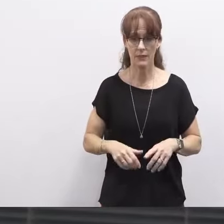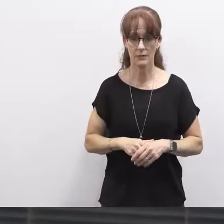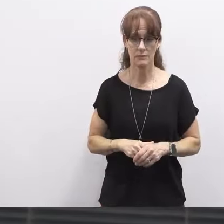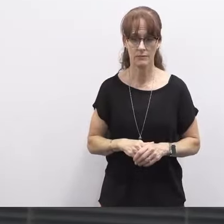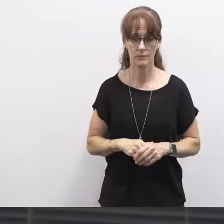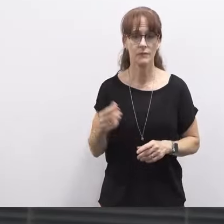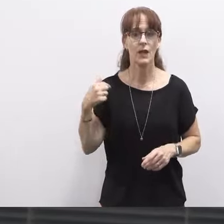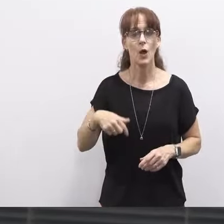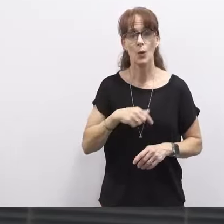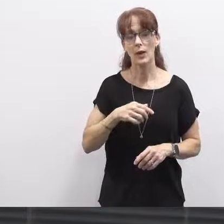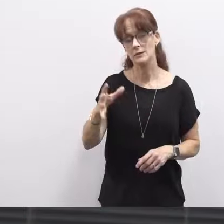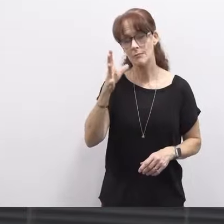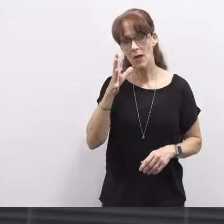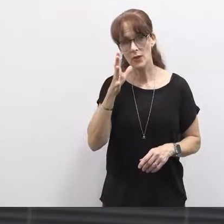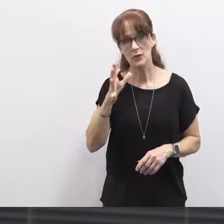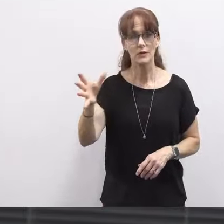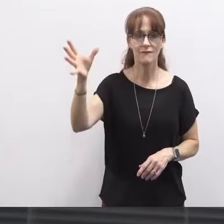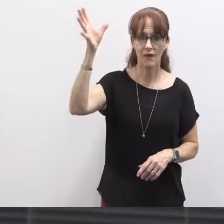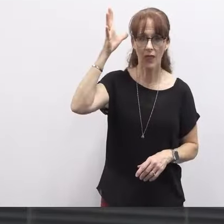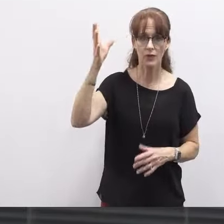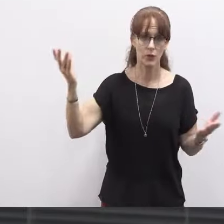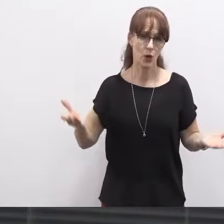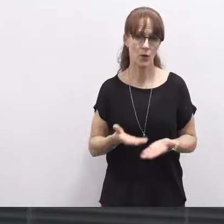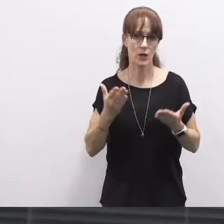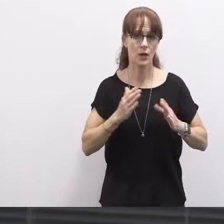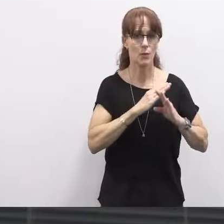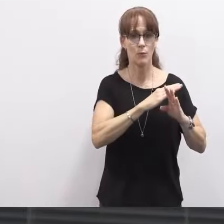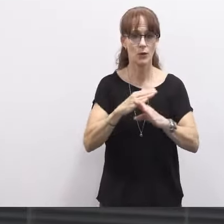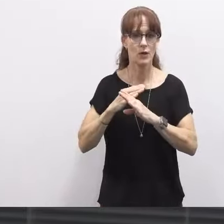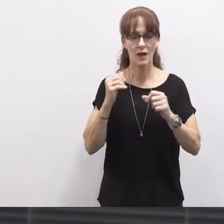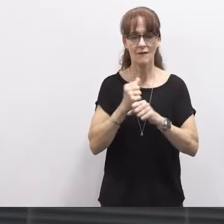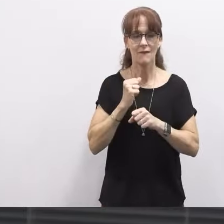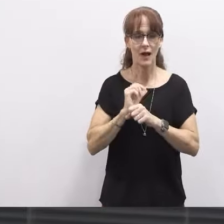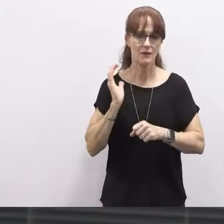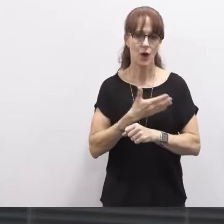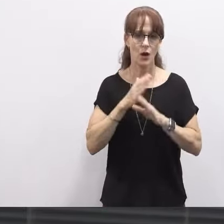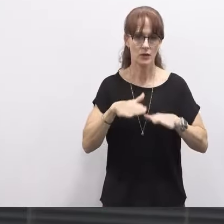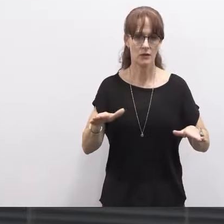We as mothers and fathers are here to protect and fight for our children at all costs.